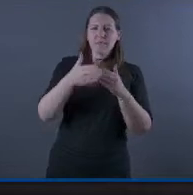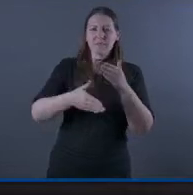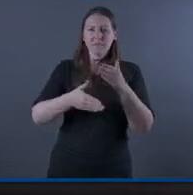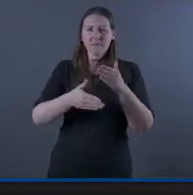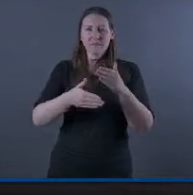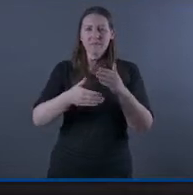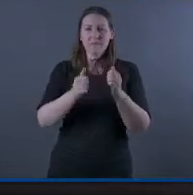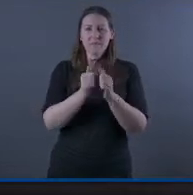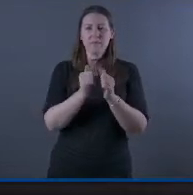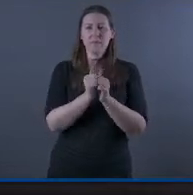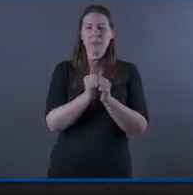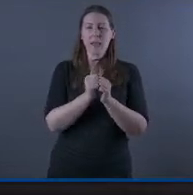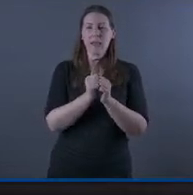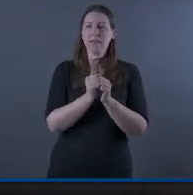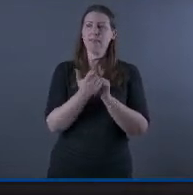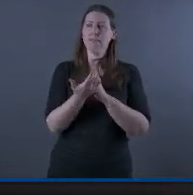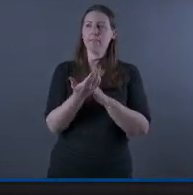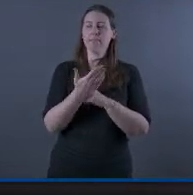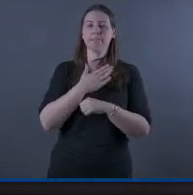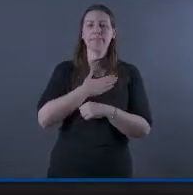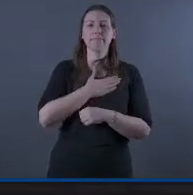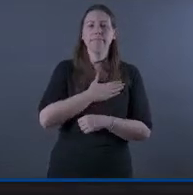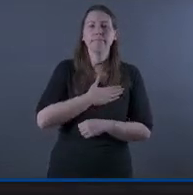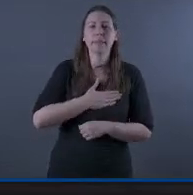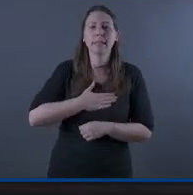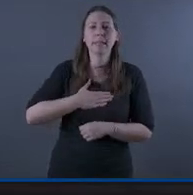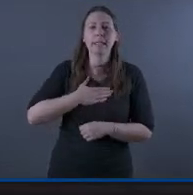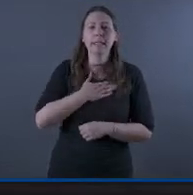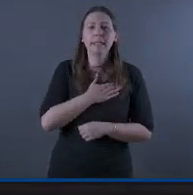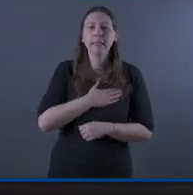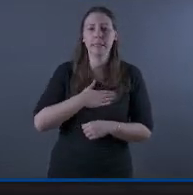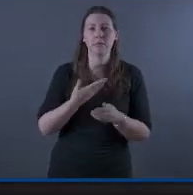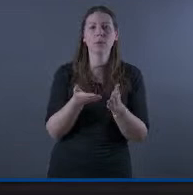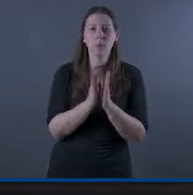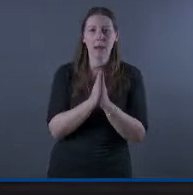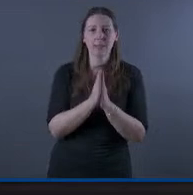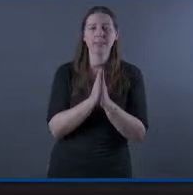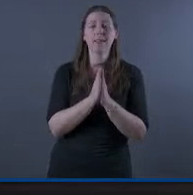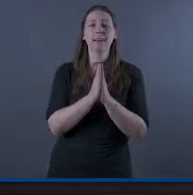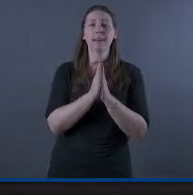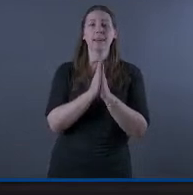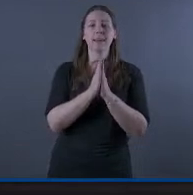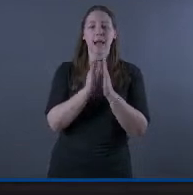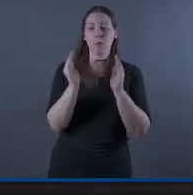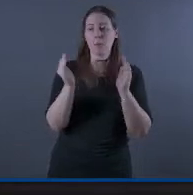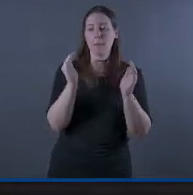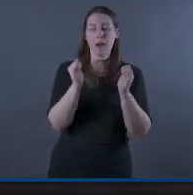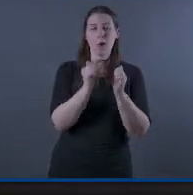and I'll tell the story of annual flu shots which I'm very comfortable with talking to patients about. And then we'll draw an analogy with the COVID vaccine.